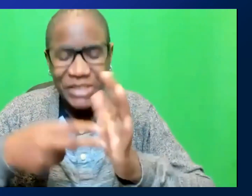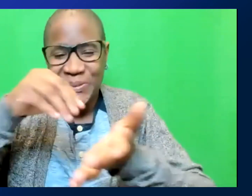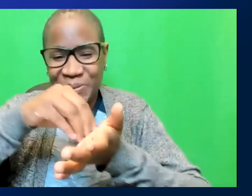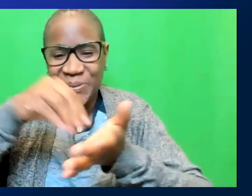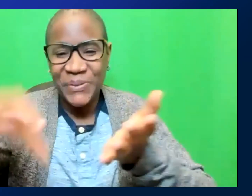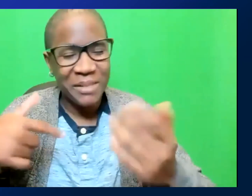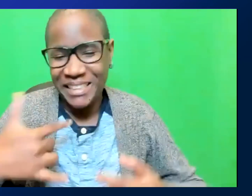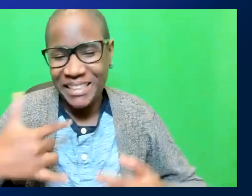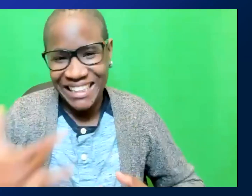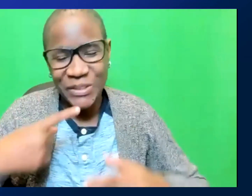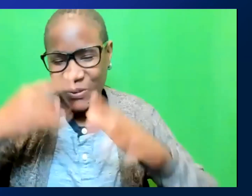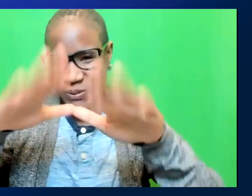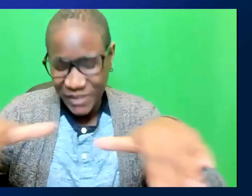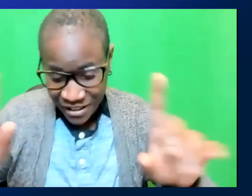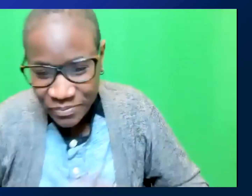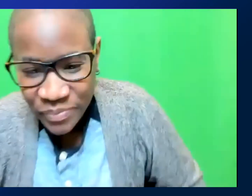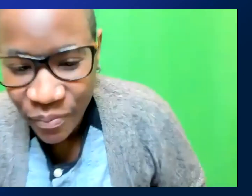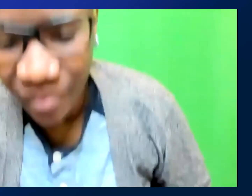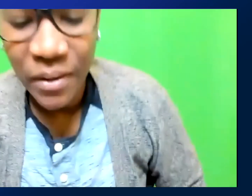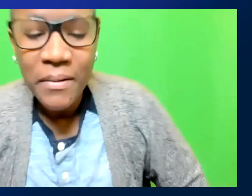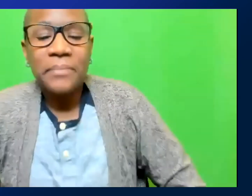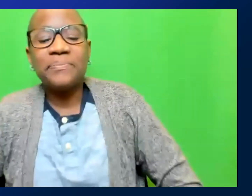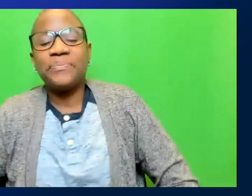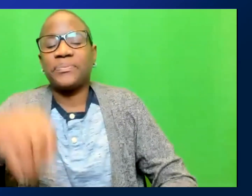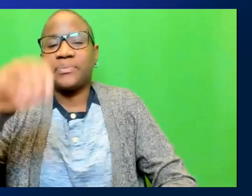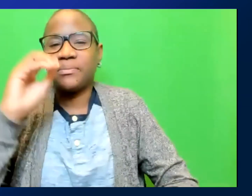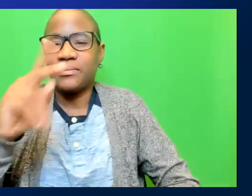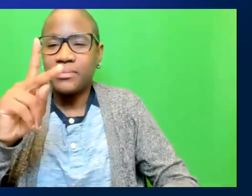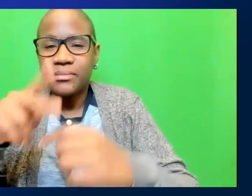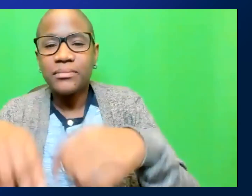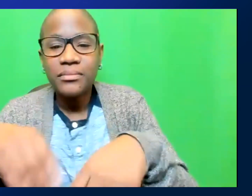know that you may see me sign children throughout this presentation but really i'm talking